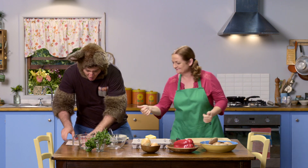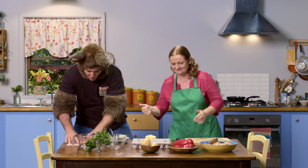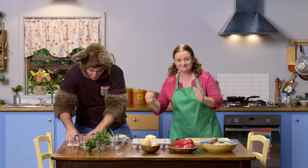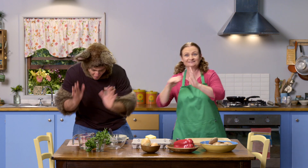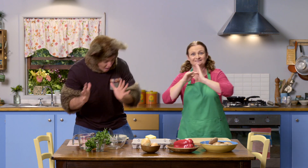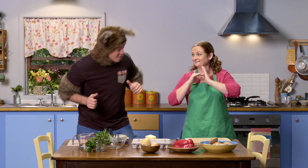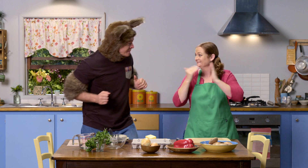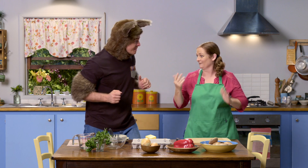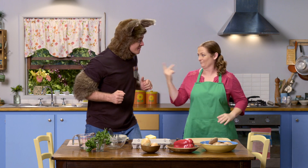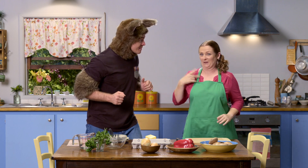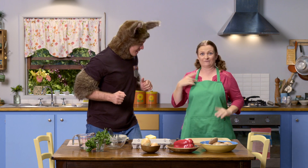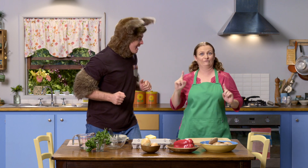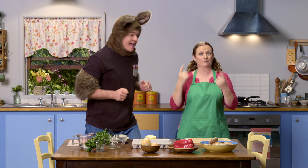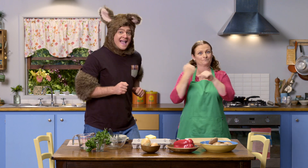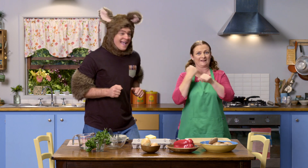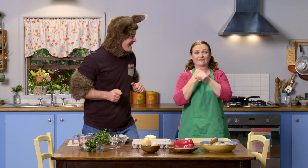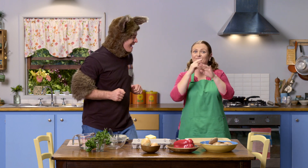Now we need to make the filling before we can go any further.